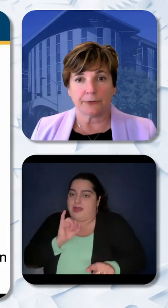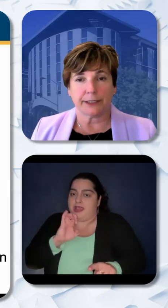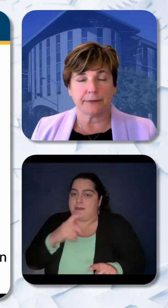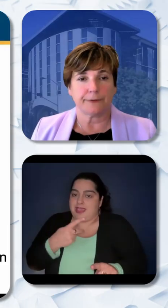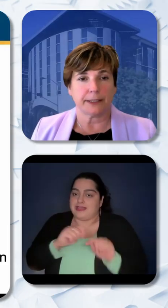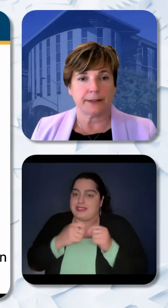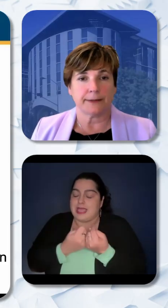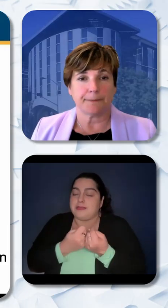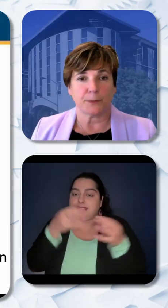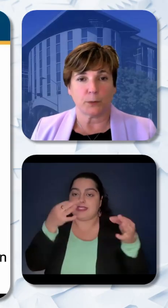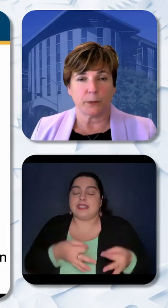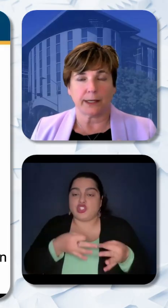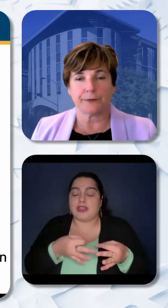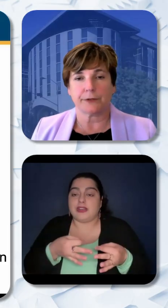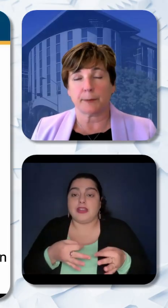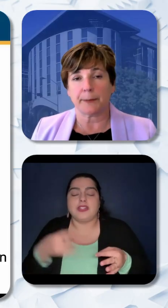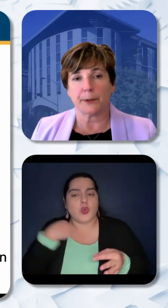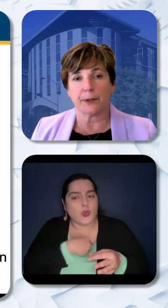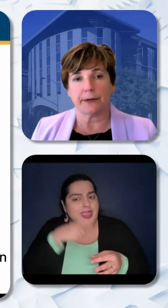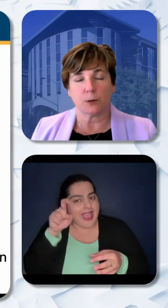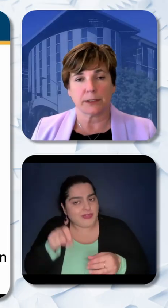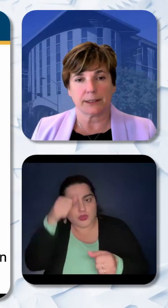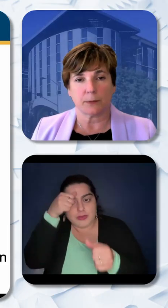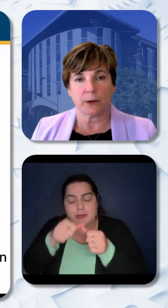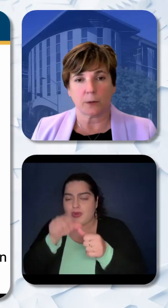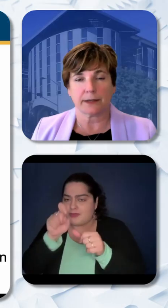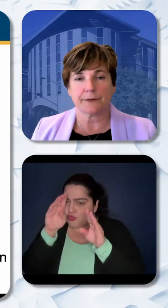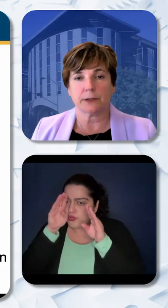And we have to remember and focus we always have